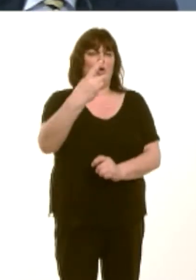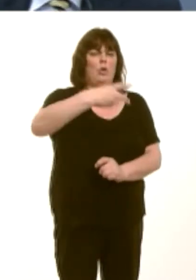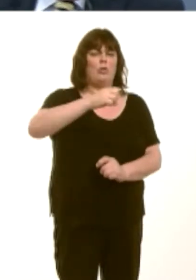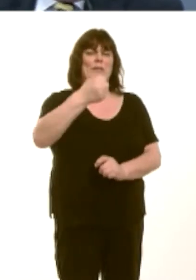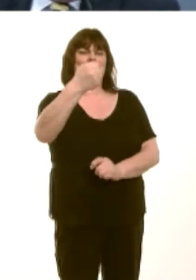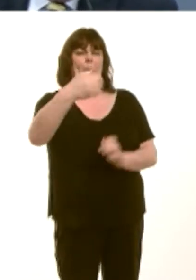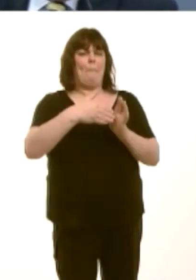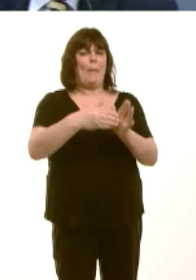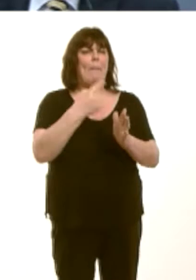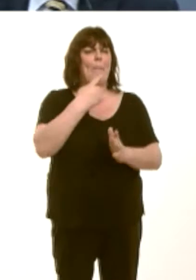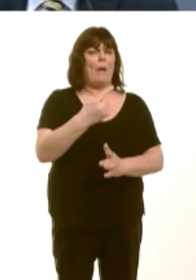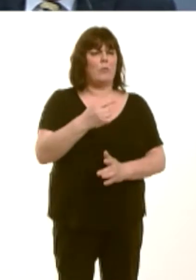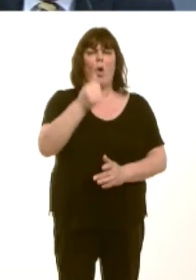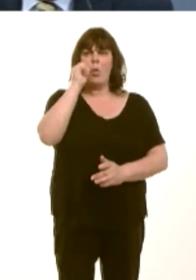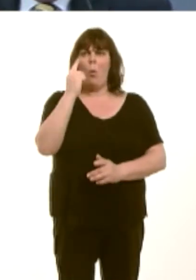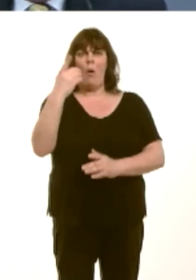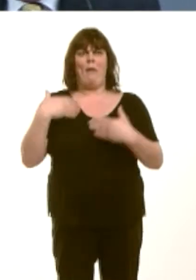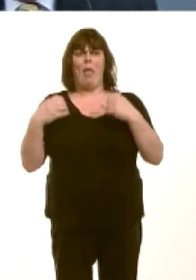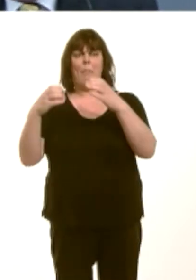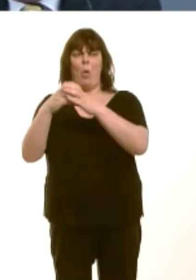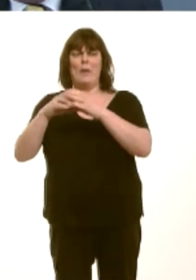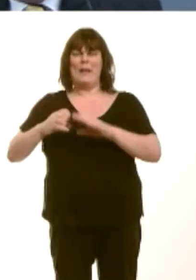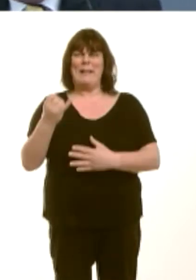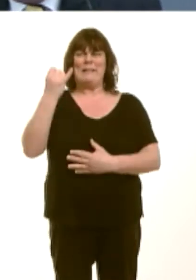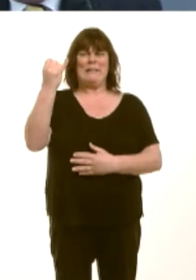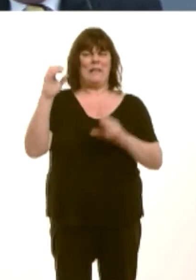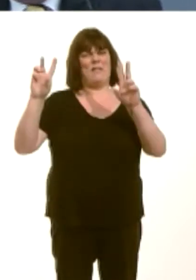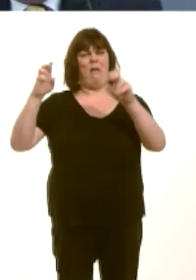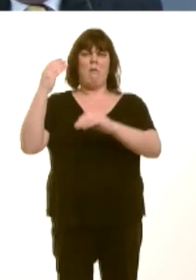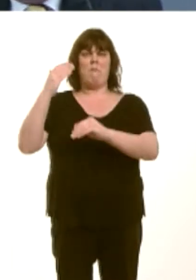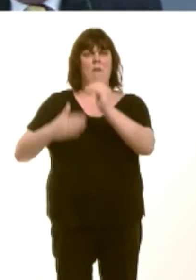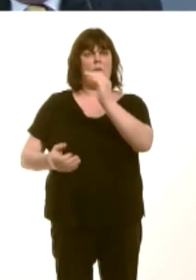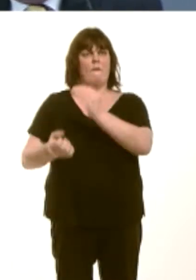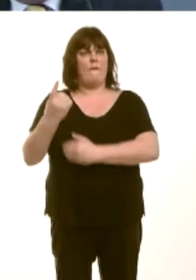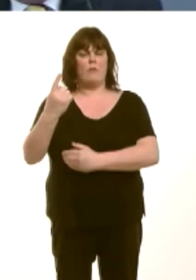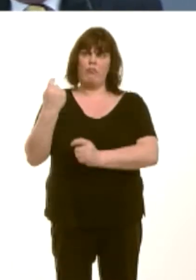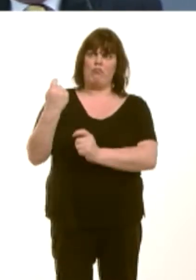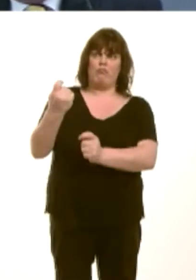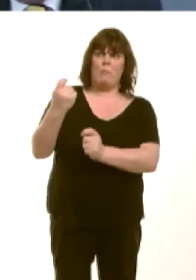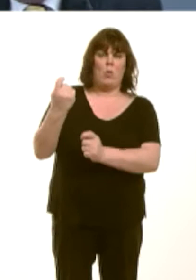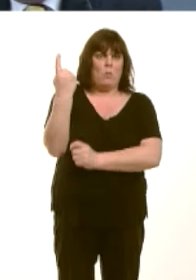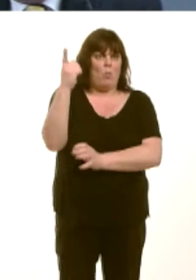One health board, for example, has had six never events reported in one calendar year.